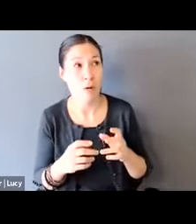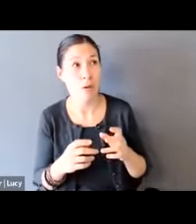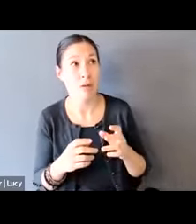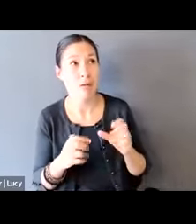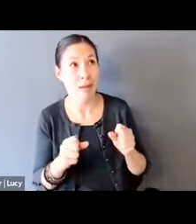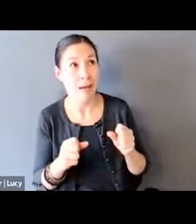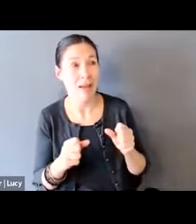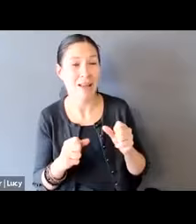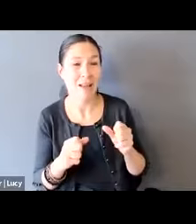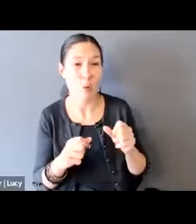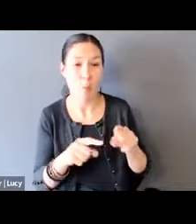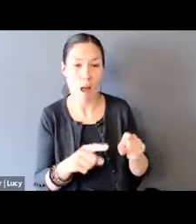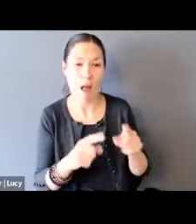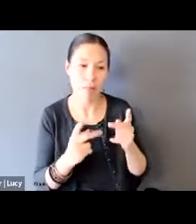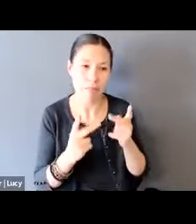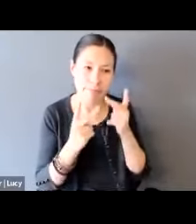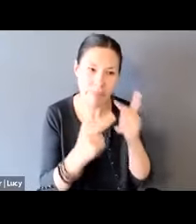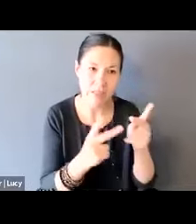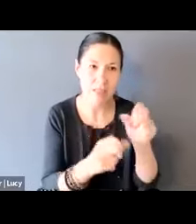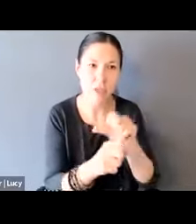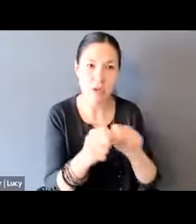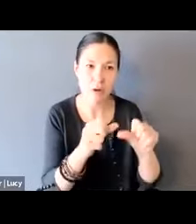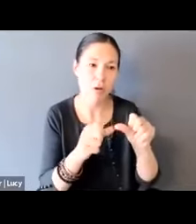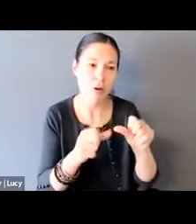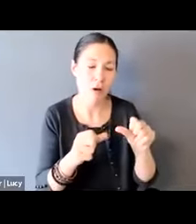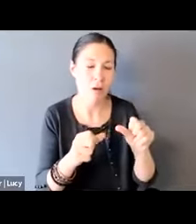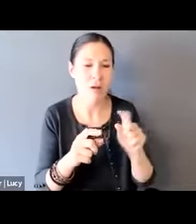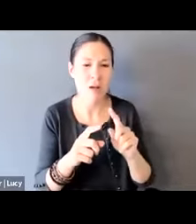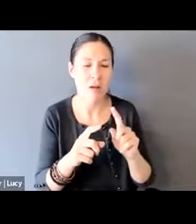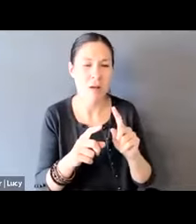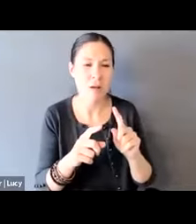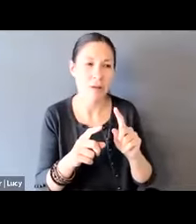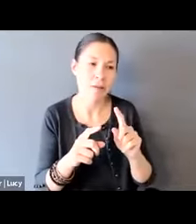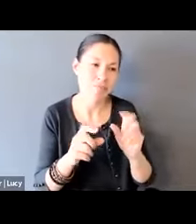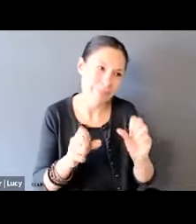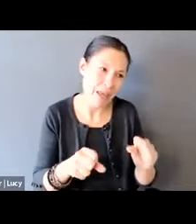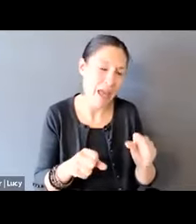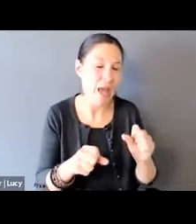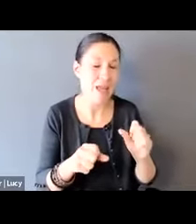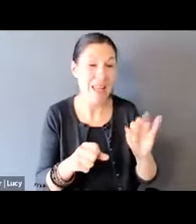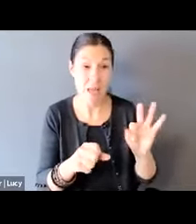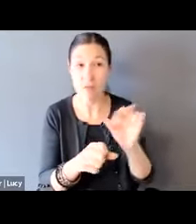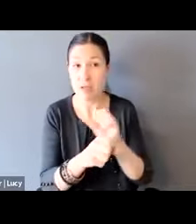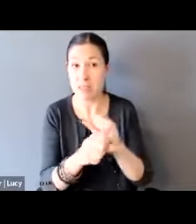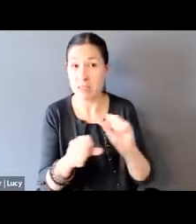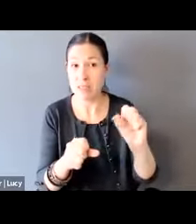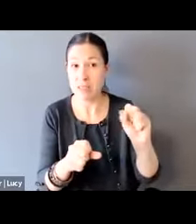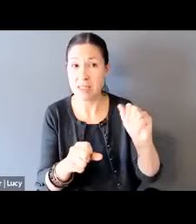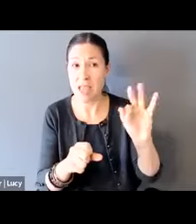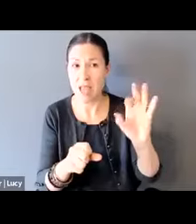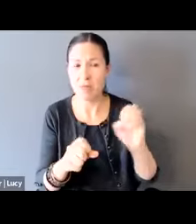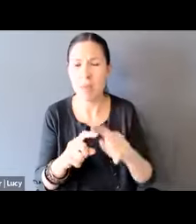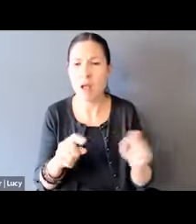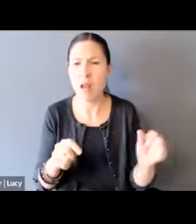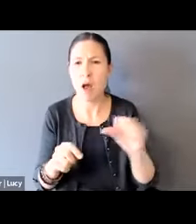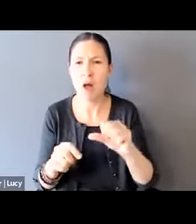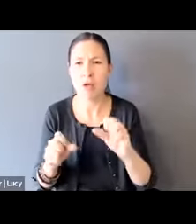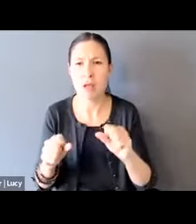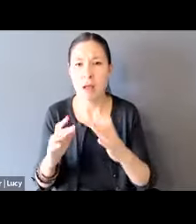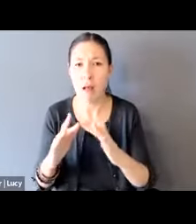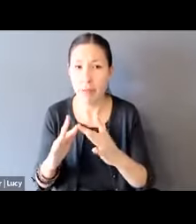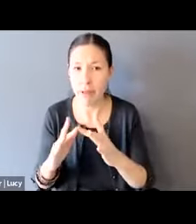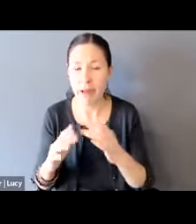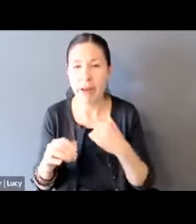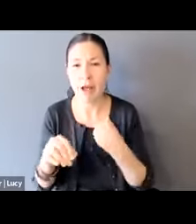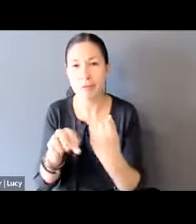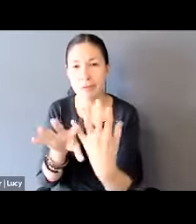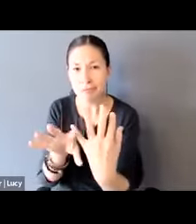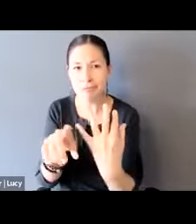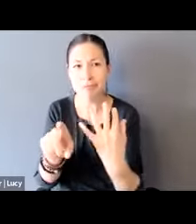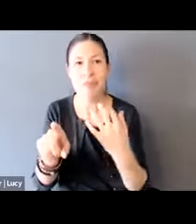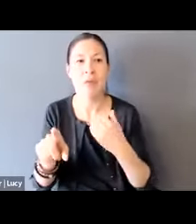nowadays with technology that you can connect with each other online, with video and games